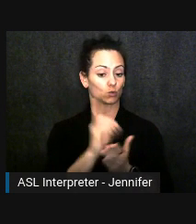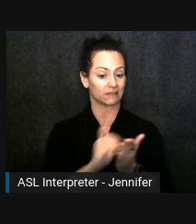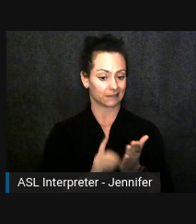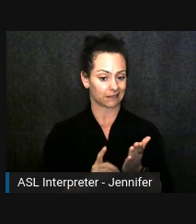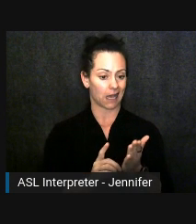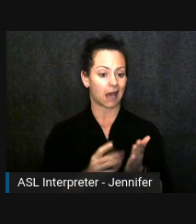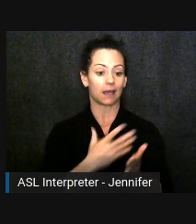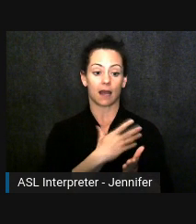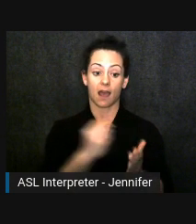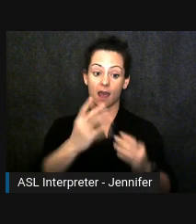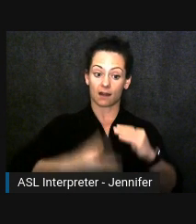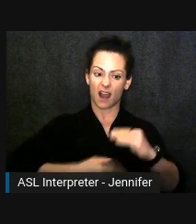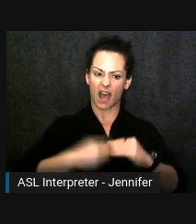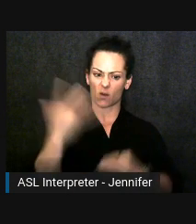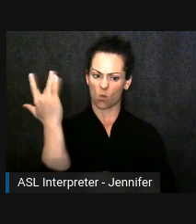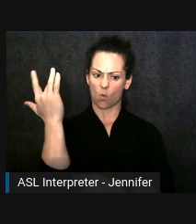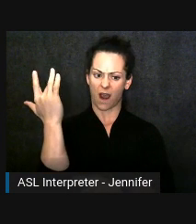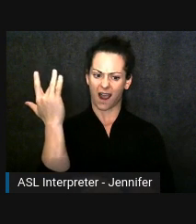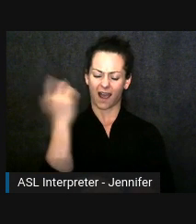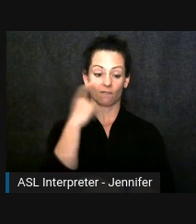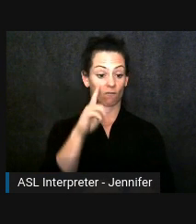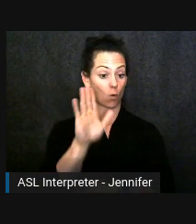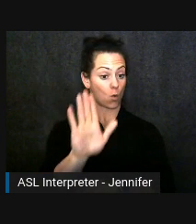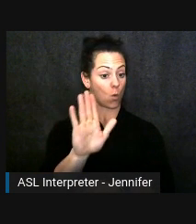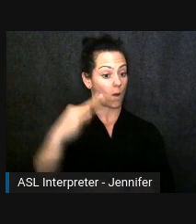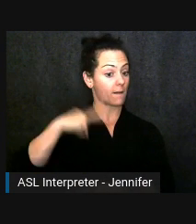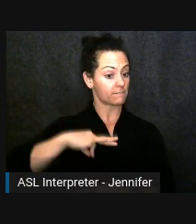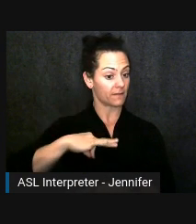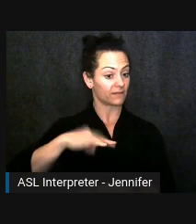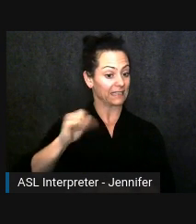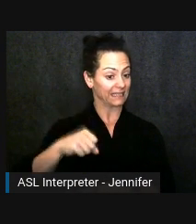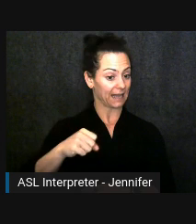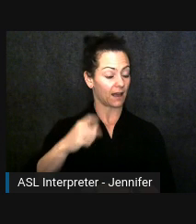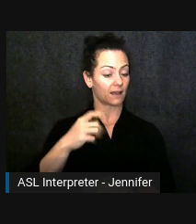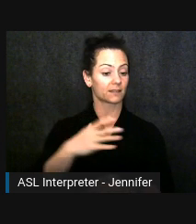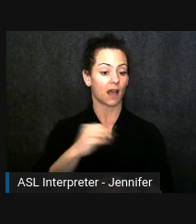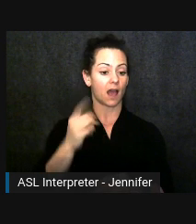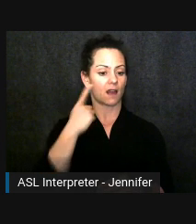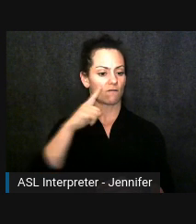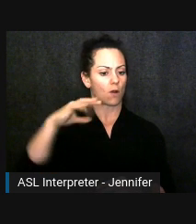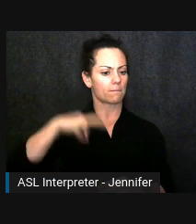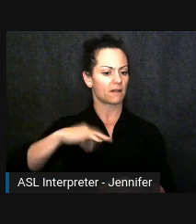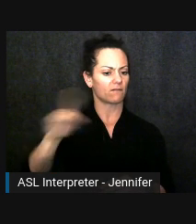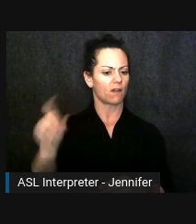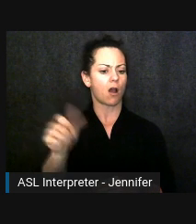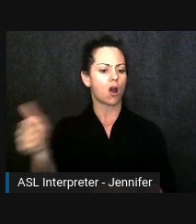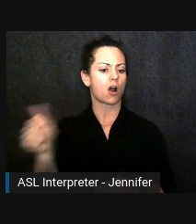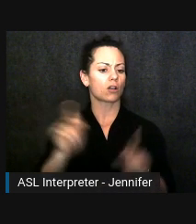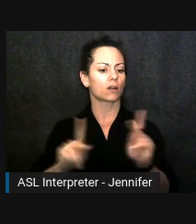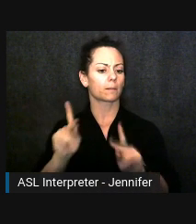for your own benefit, but also for the benefit for those around you. Why is accessible design important to a business case?